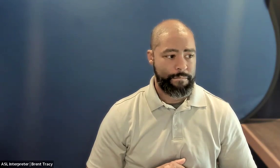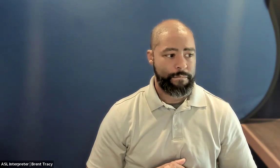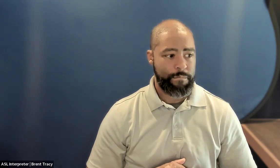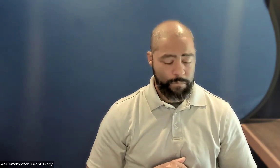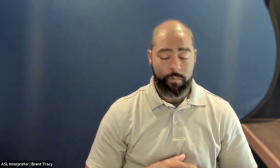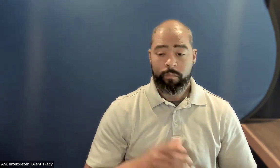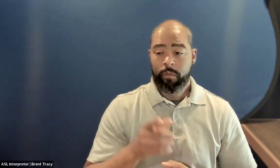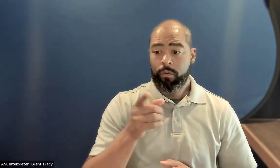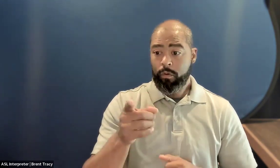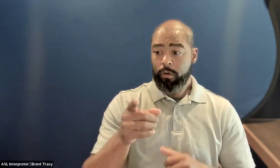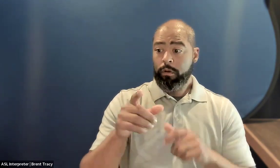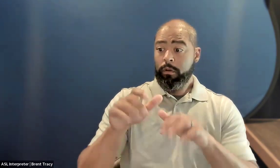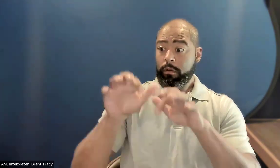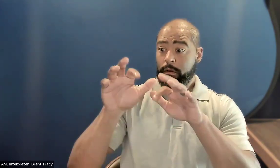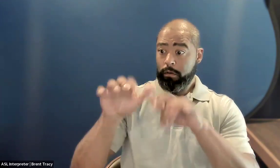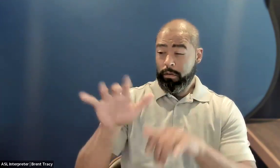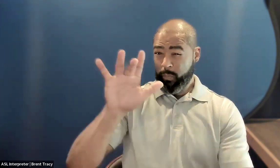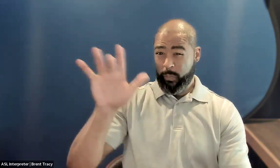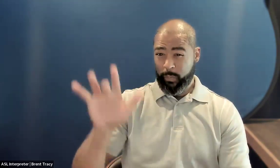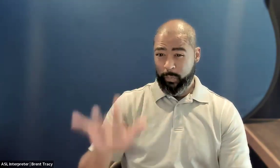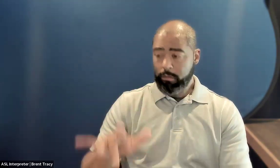highlighted within the tool.